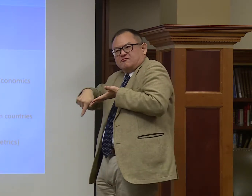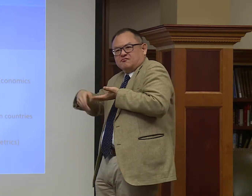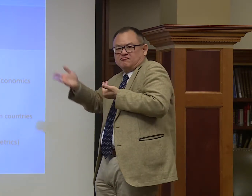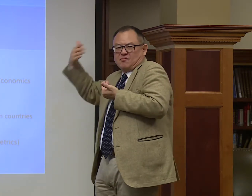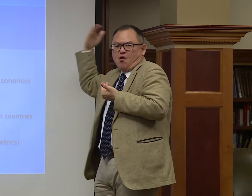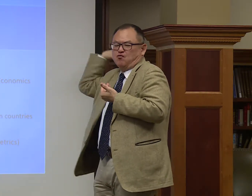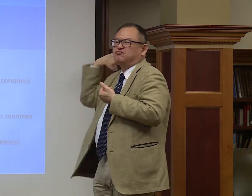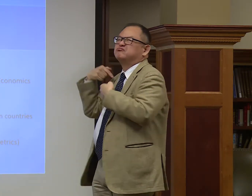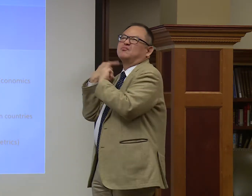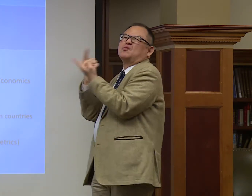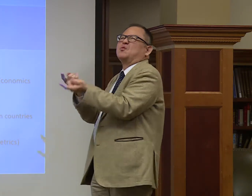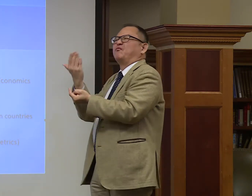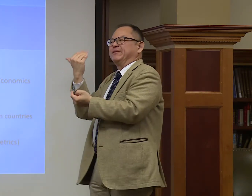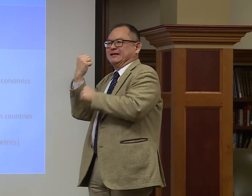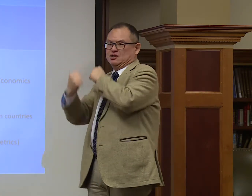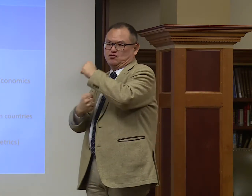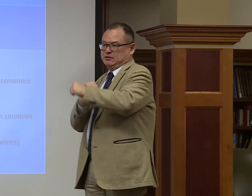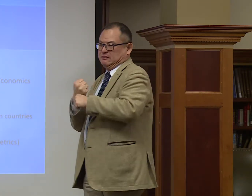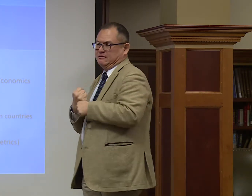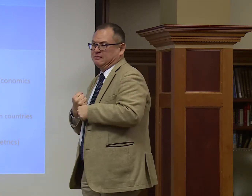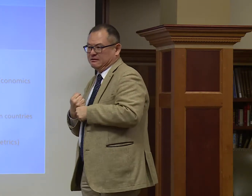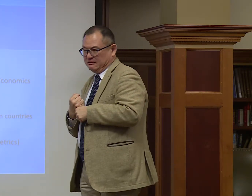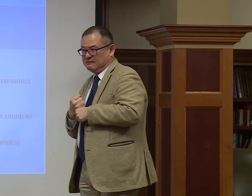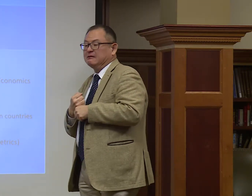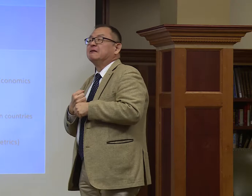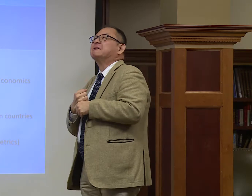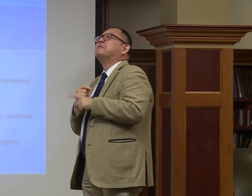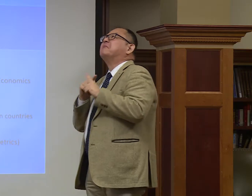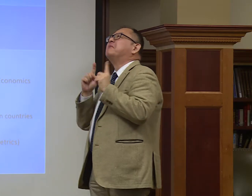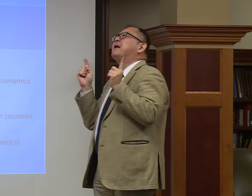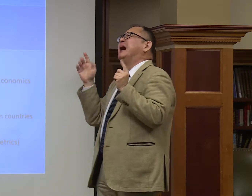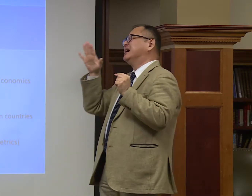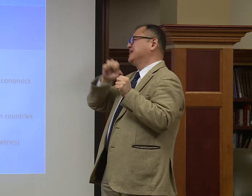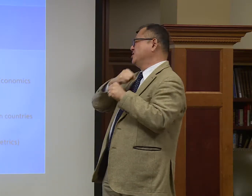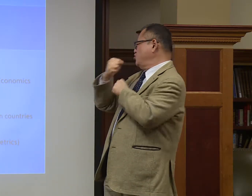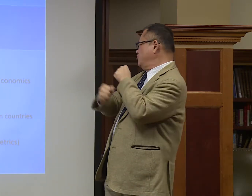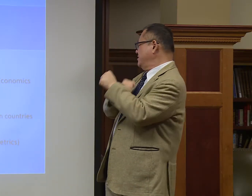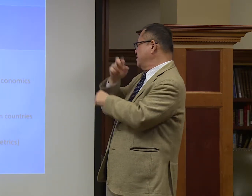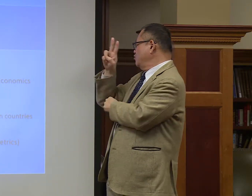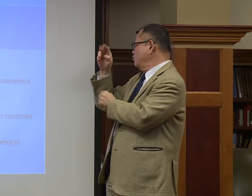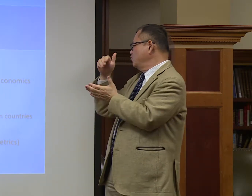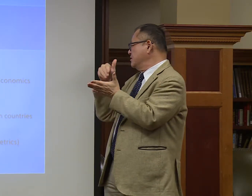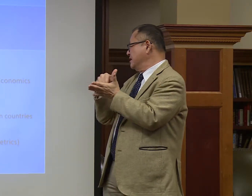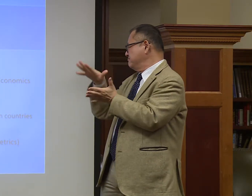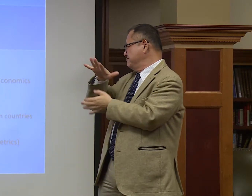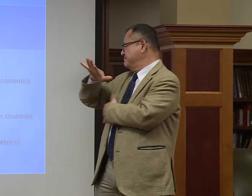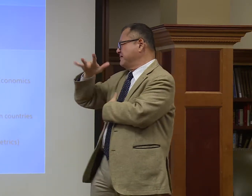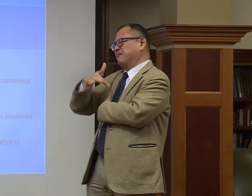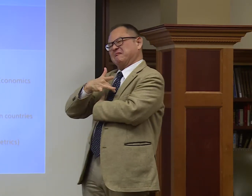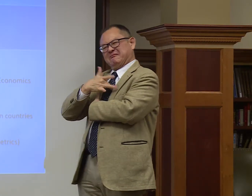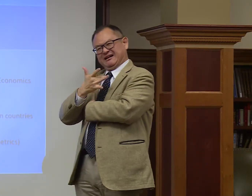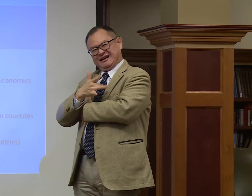and how different countries would work on their developing economies.